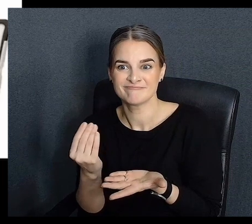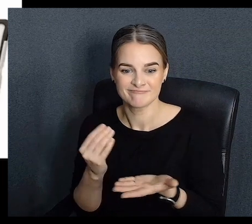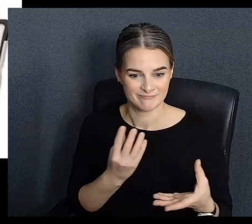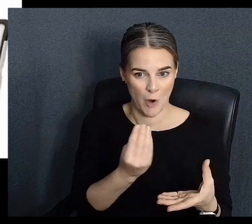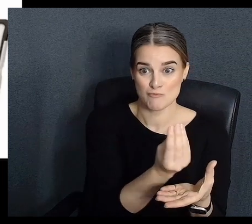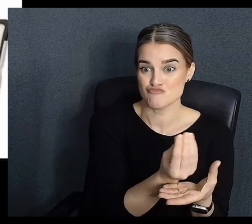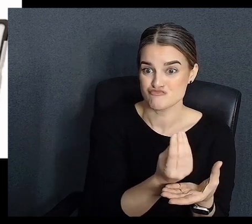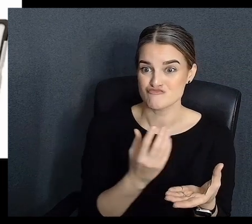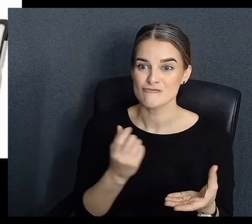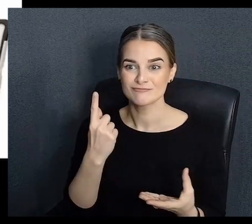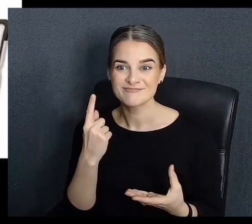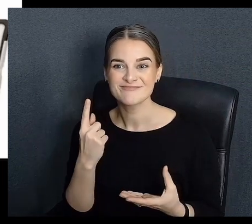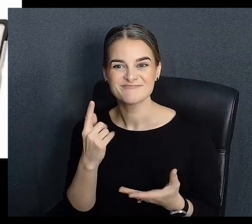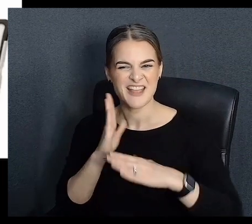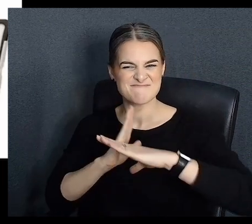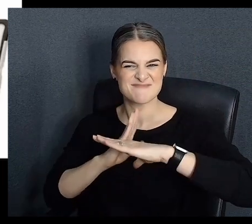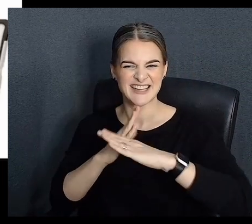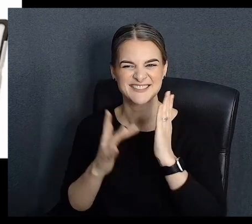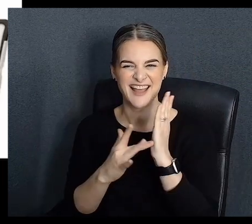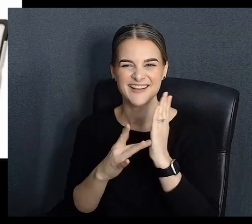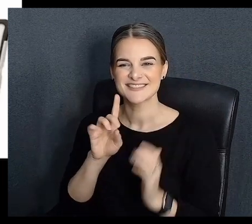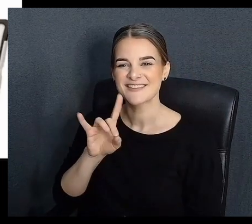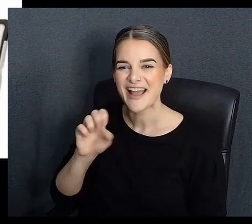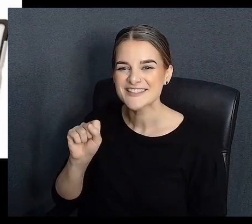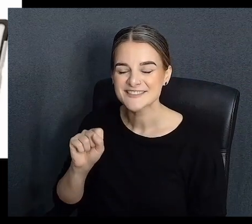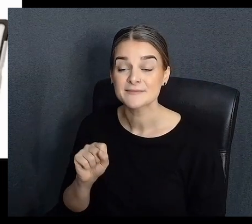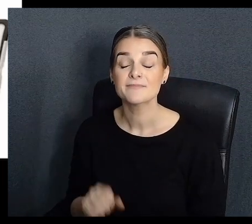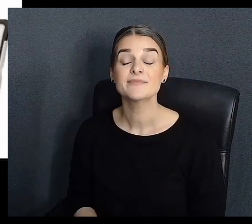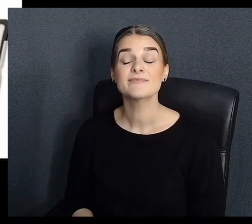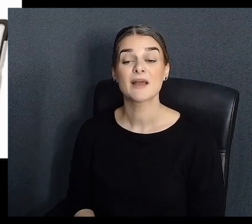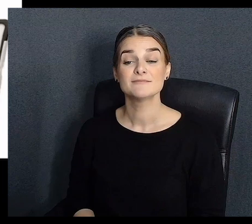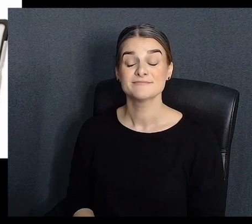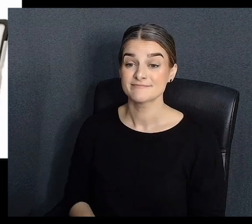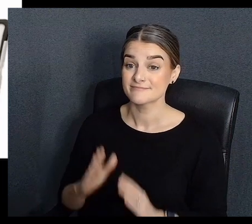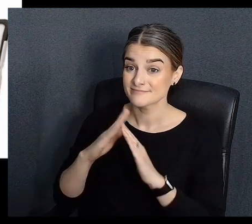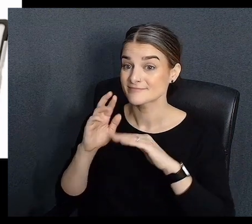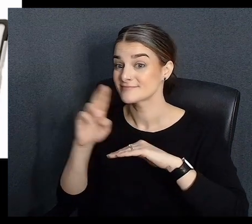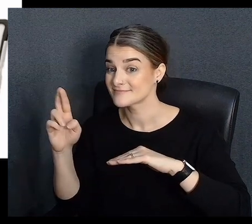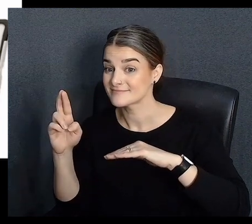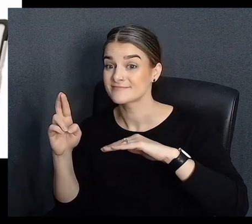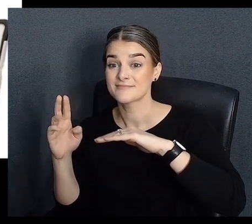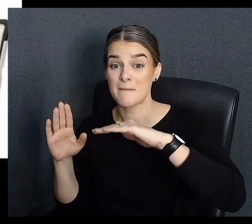And then on the right, in the top corner and in the bottom corner are two examples of high tech systems.